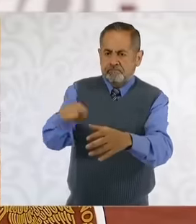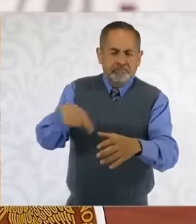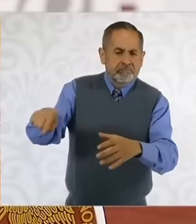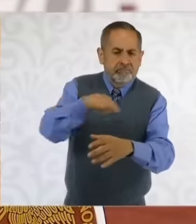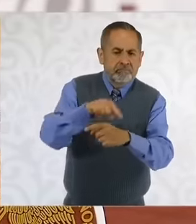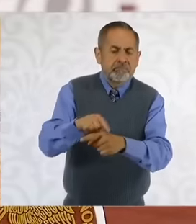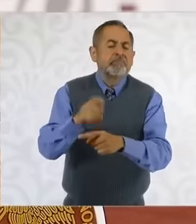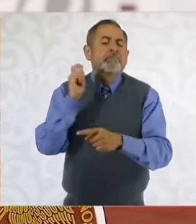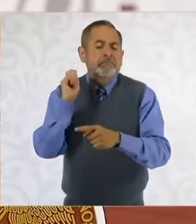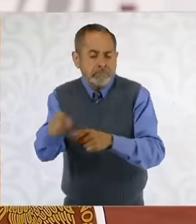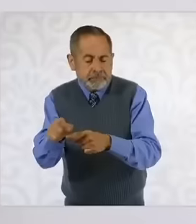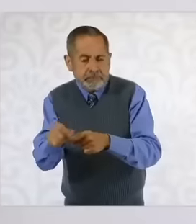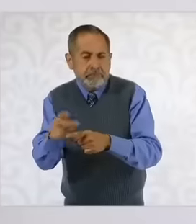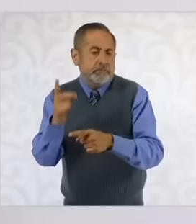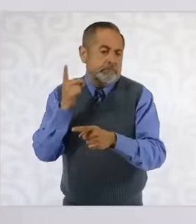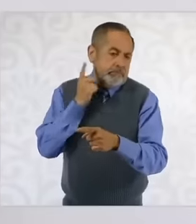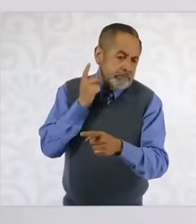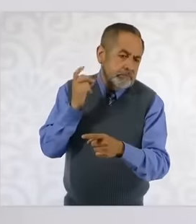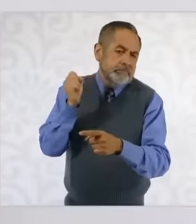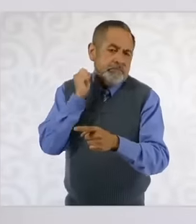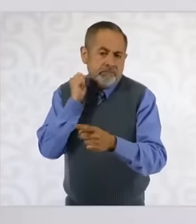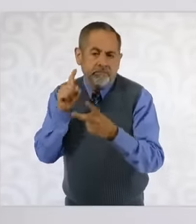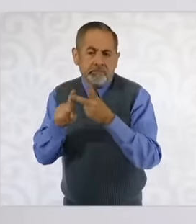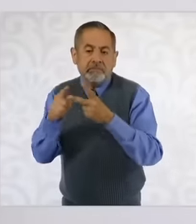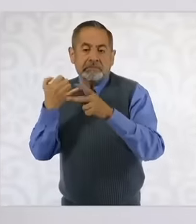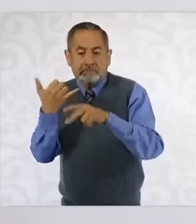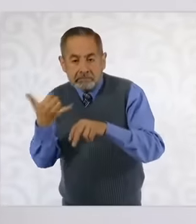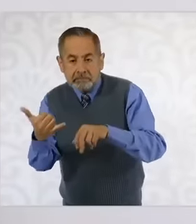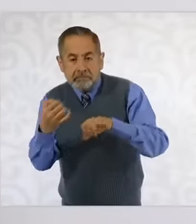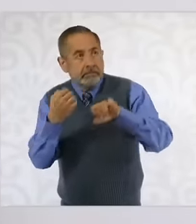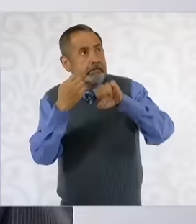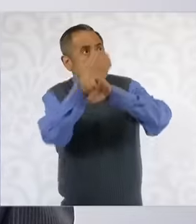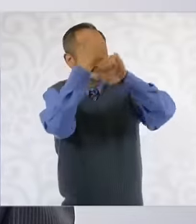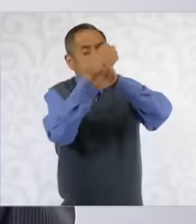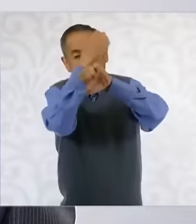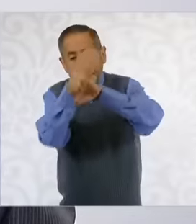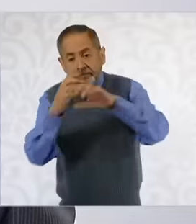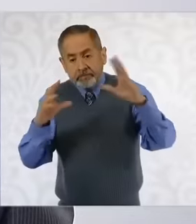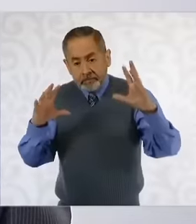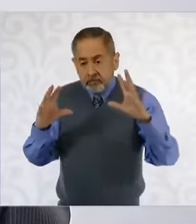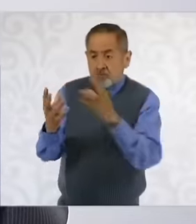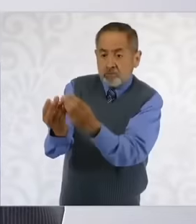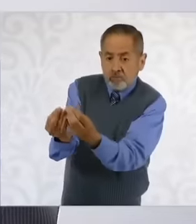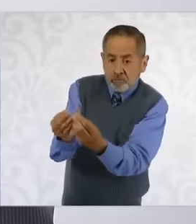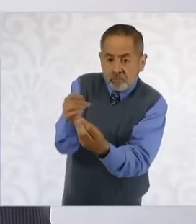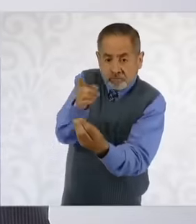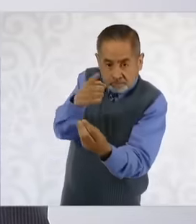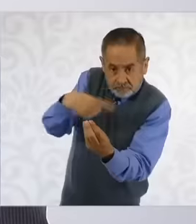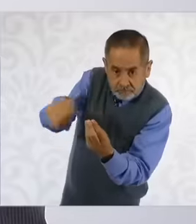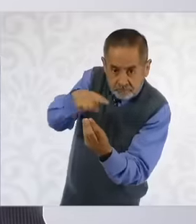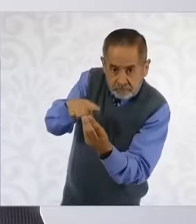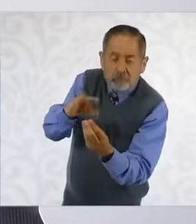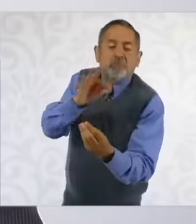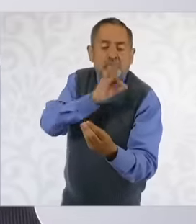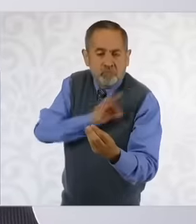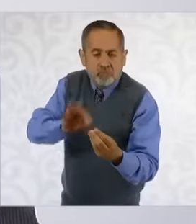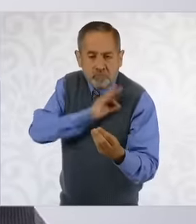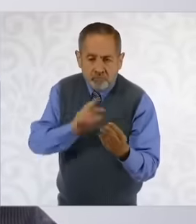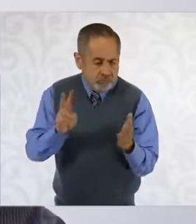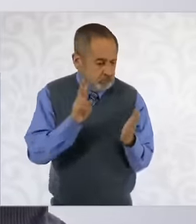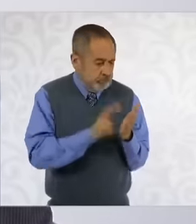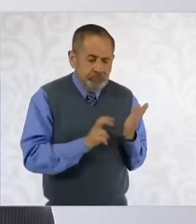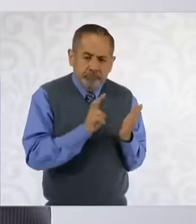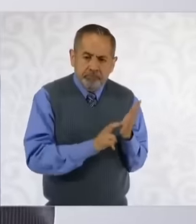that is, The reforming power of the Constitution and the procedure provided for in the